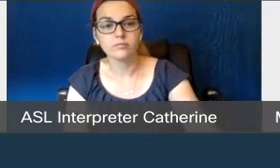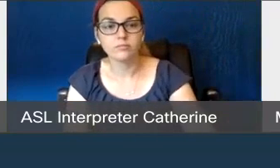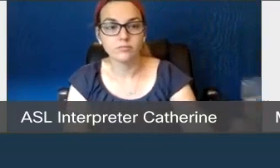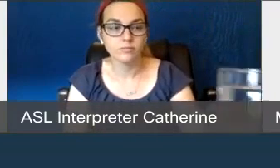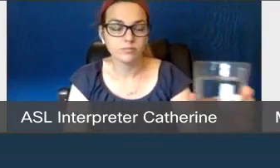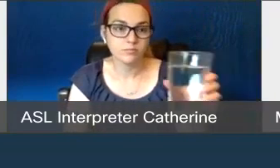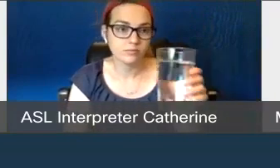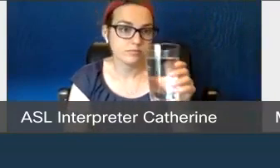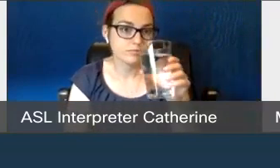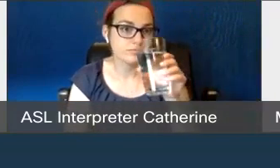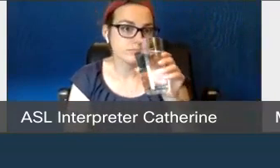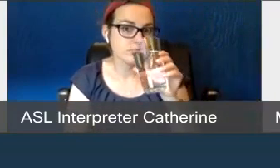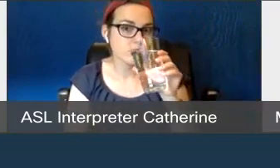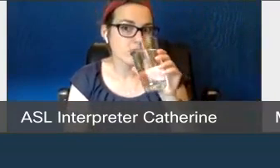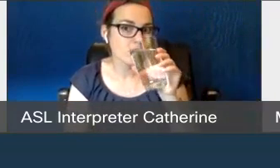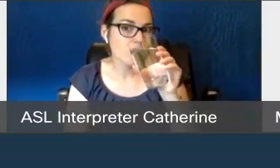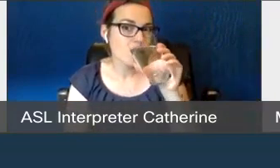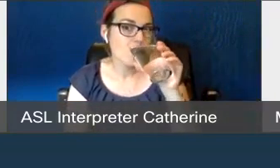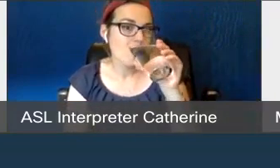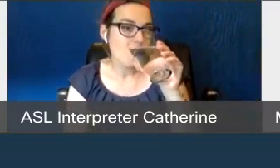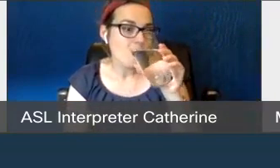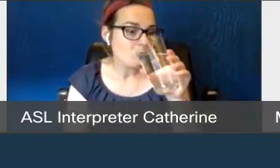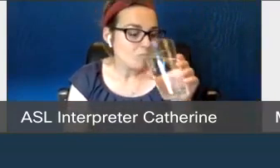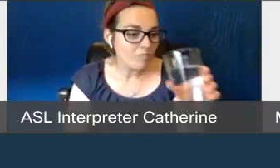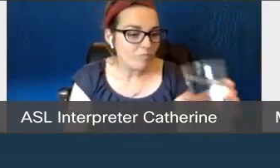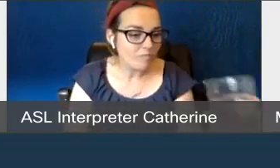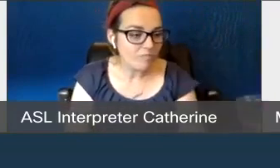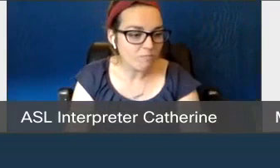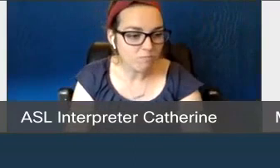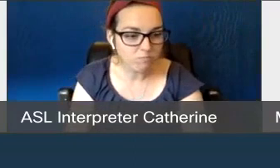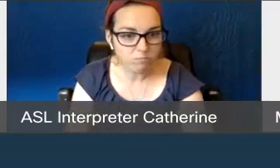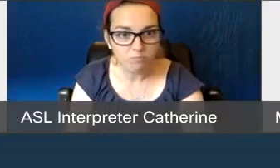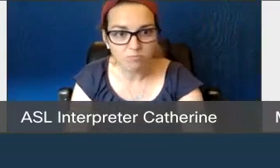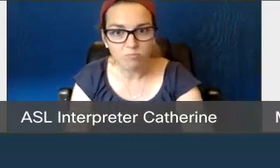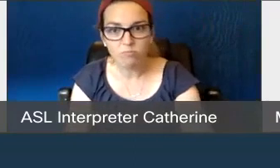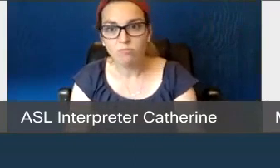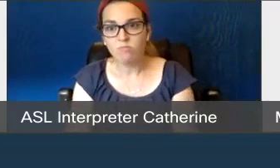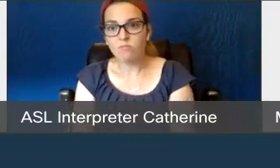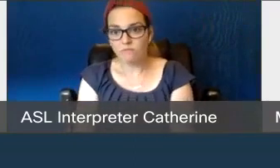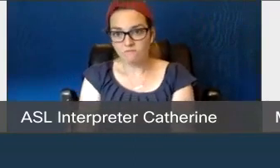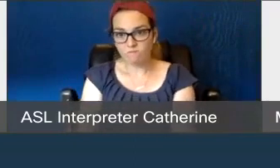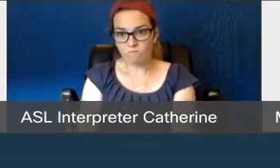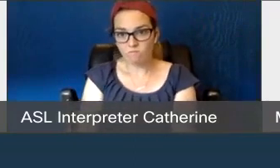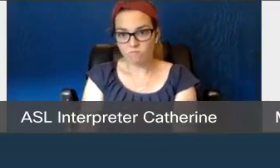connecting with advocates so they can can see their children again. Sometimes and I know we talked about this briefly